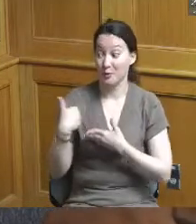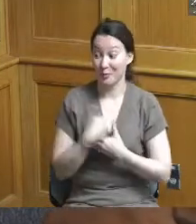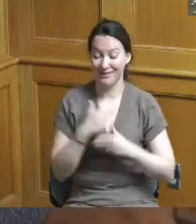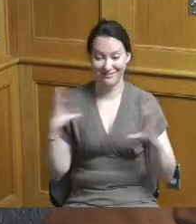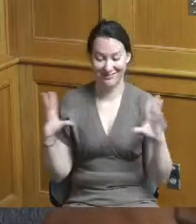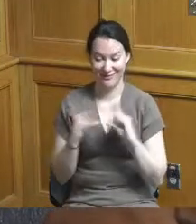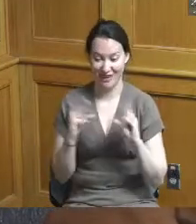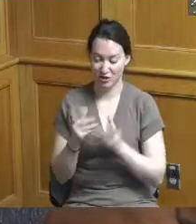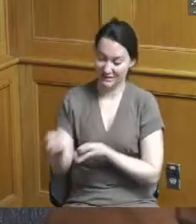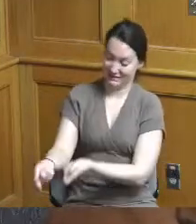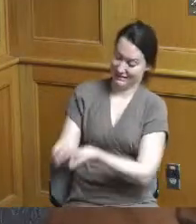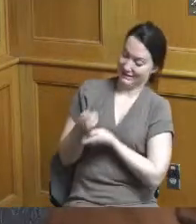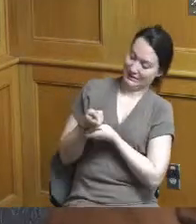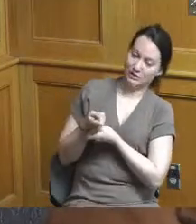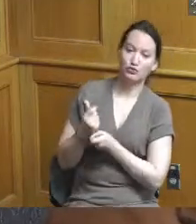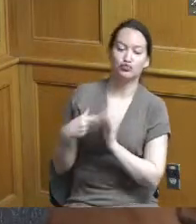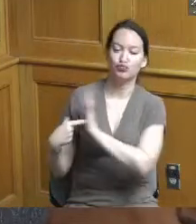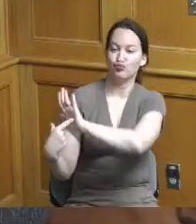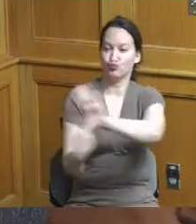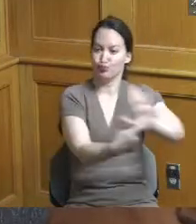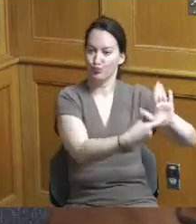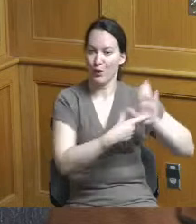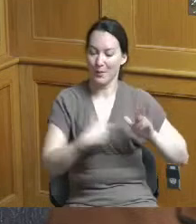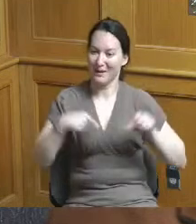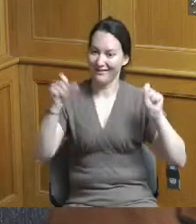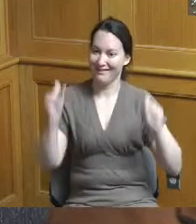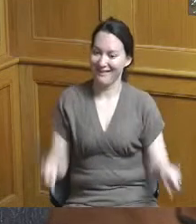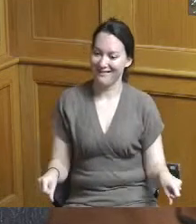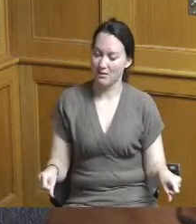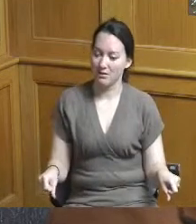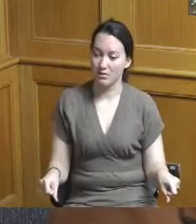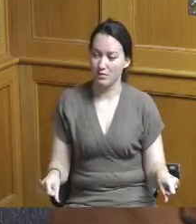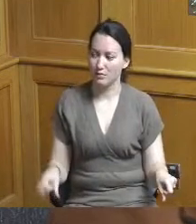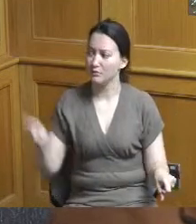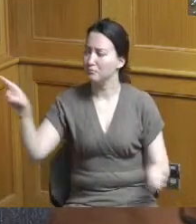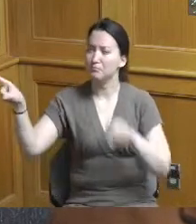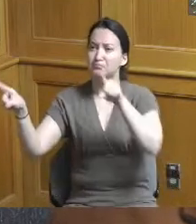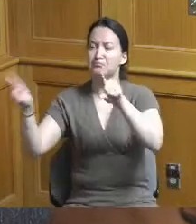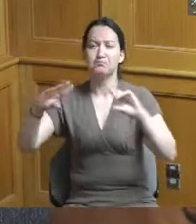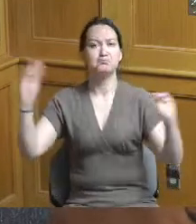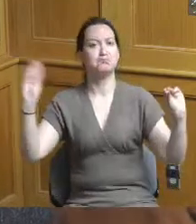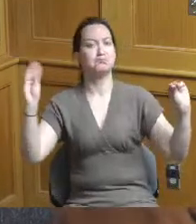by showcasing some of the things that we do have that other people do not so thank you